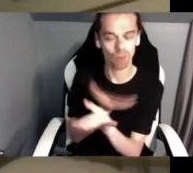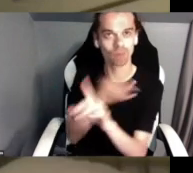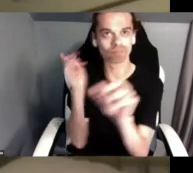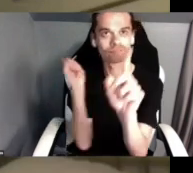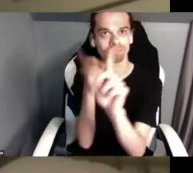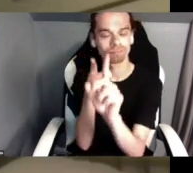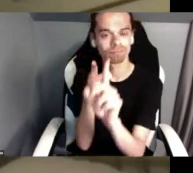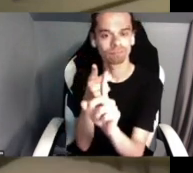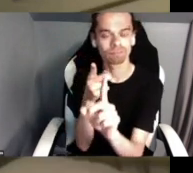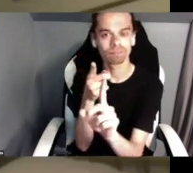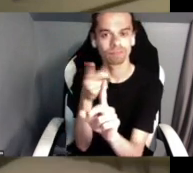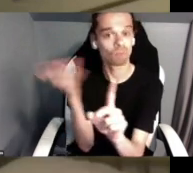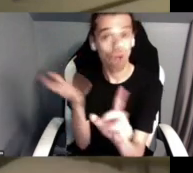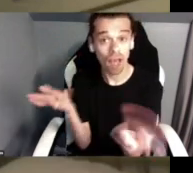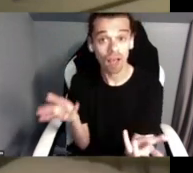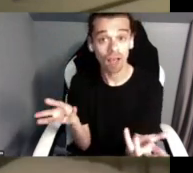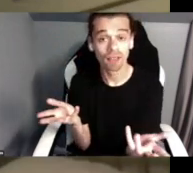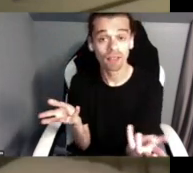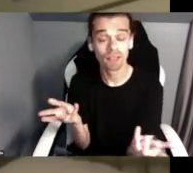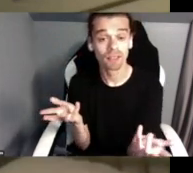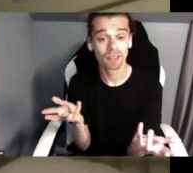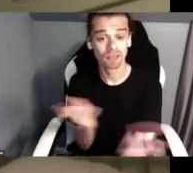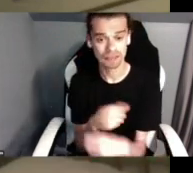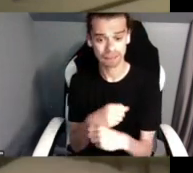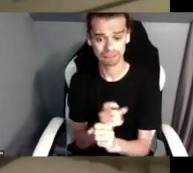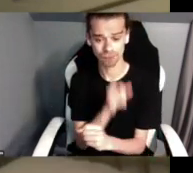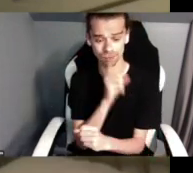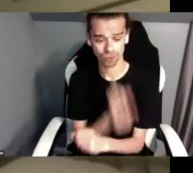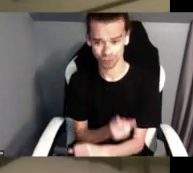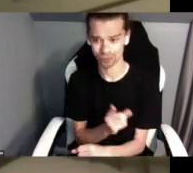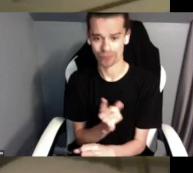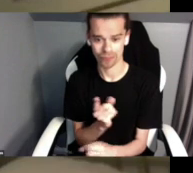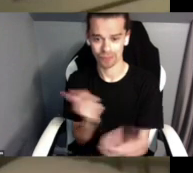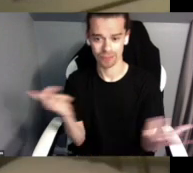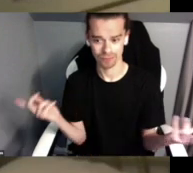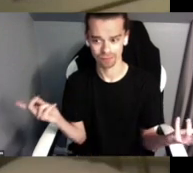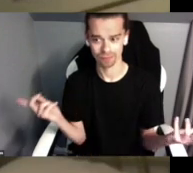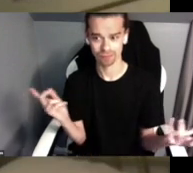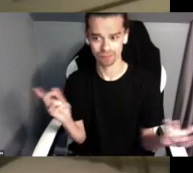to make sure that people with disabilities,